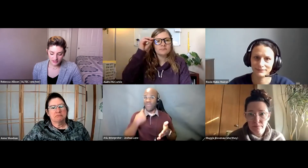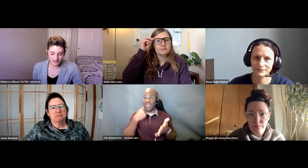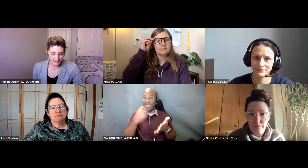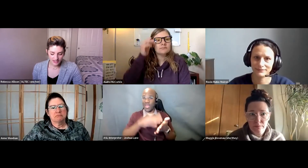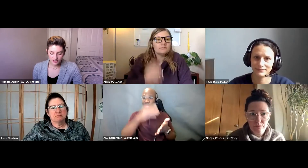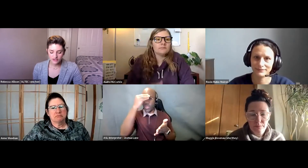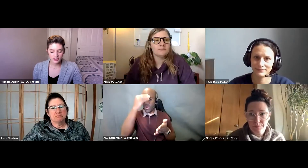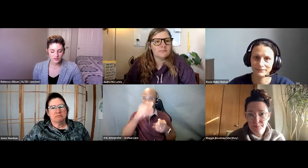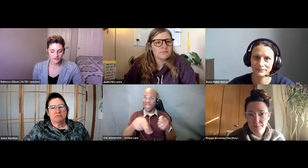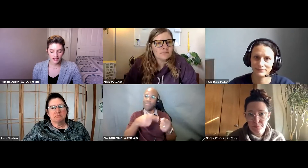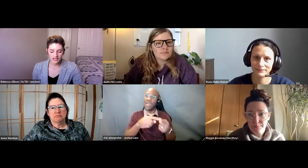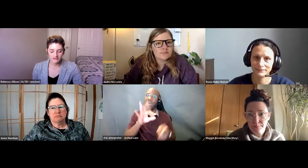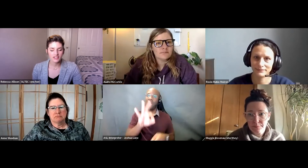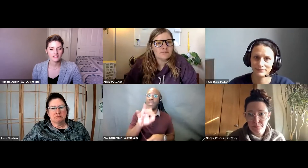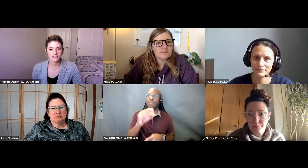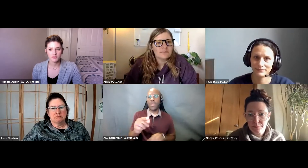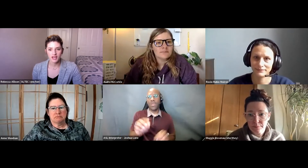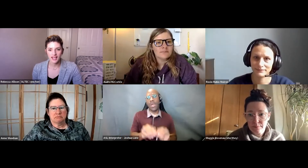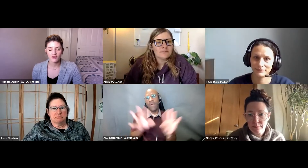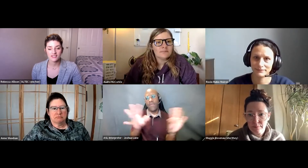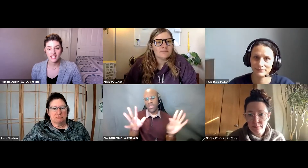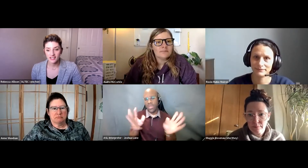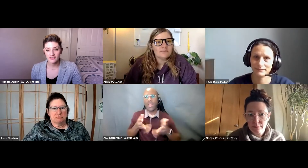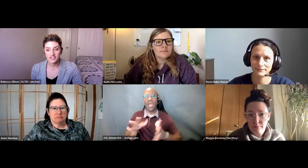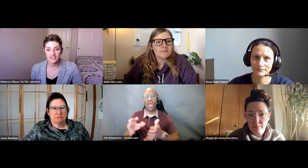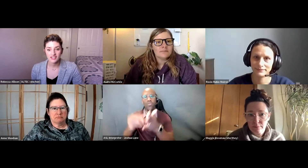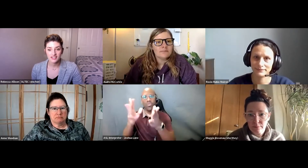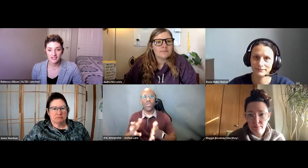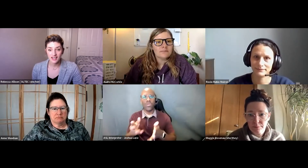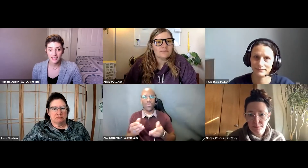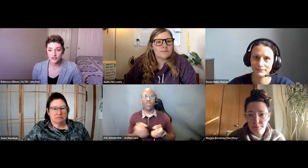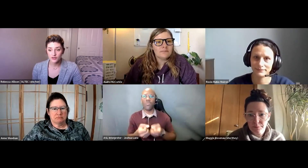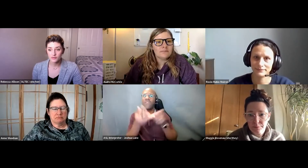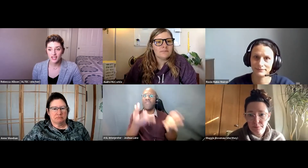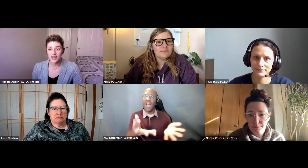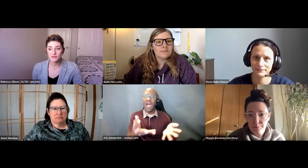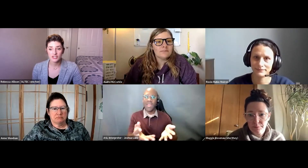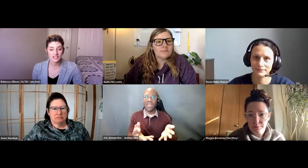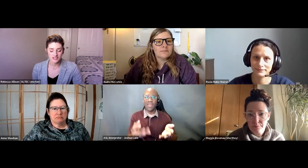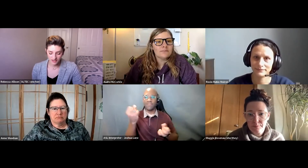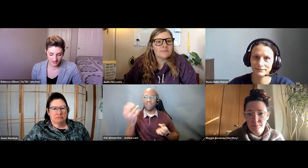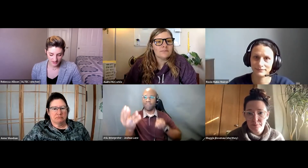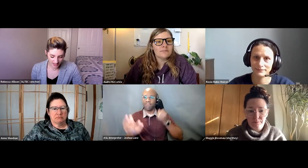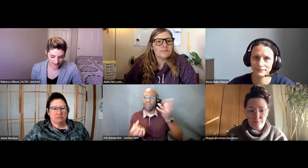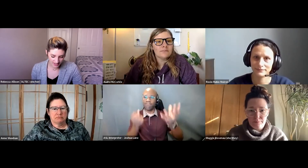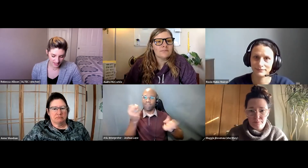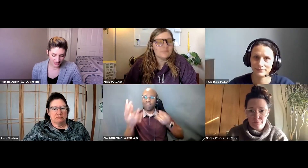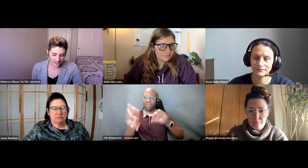that it allows students to provide video feedback outside of the classroom time which is fantastic.